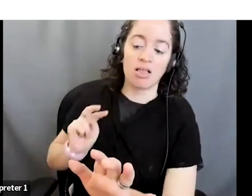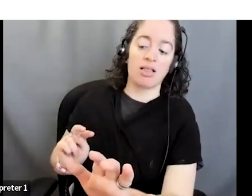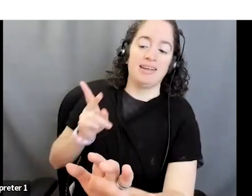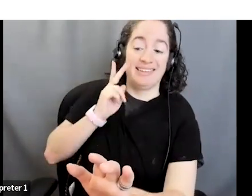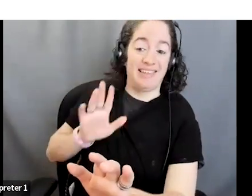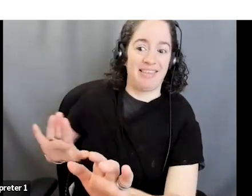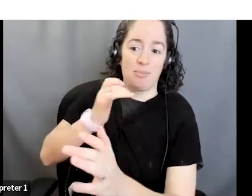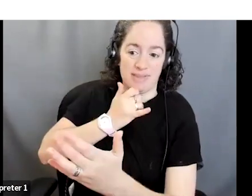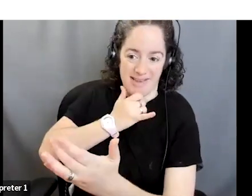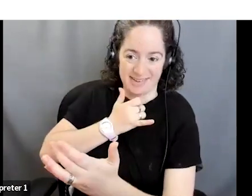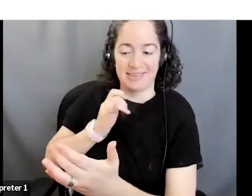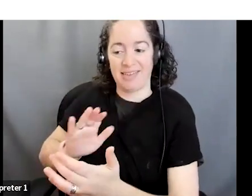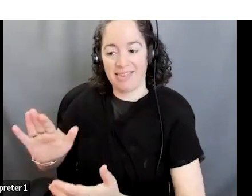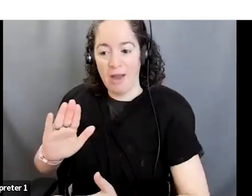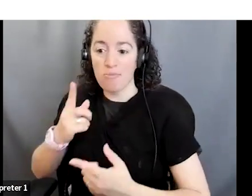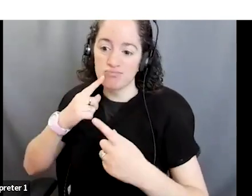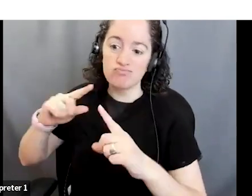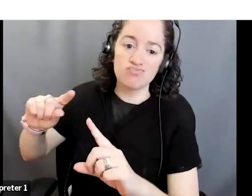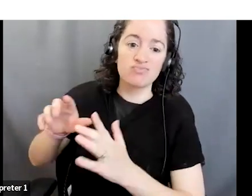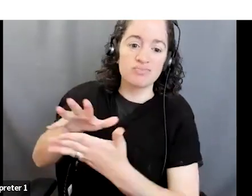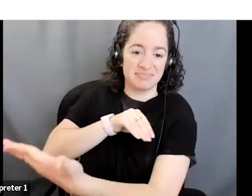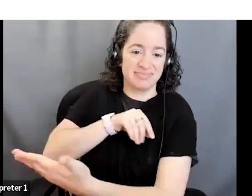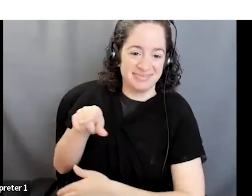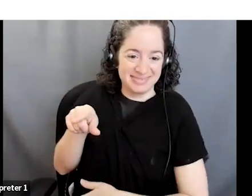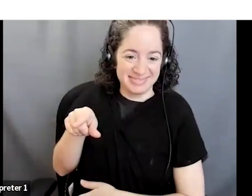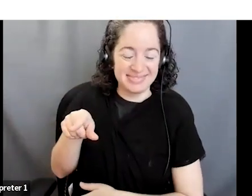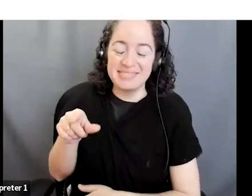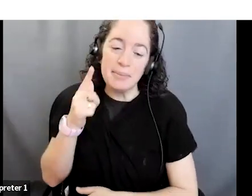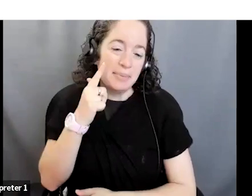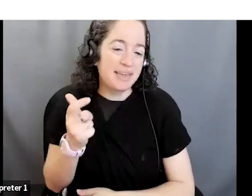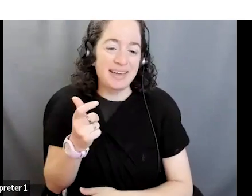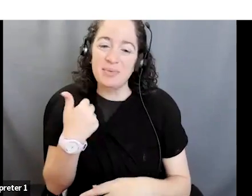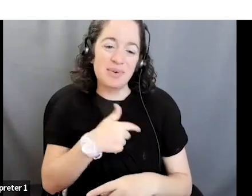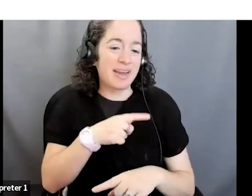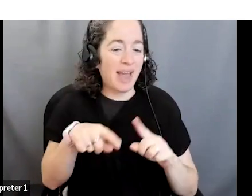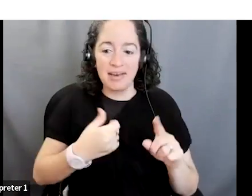well and what has gone poorly because we don't have time to make all the mistakes ourselves.